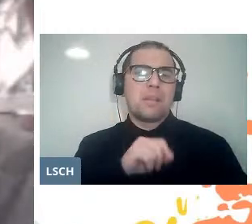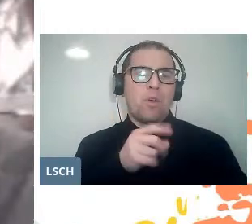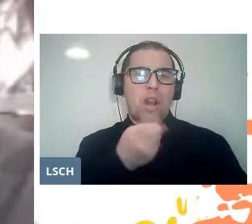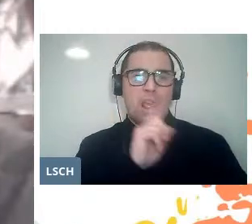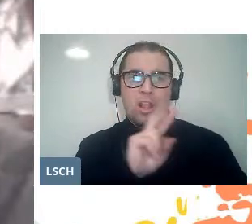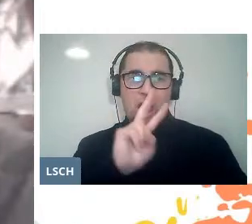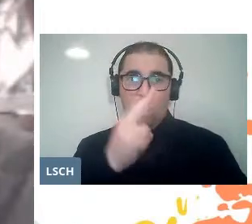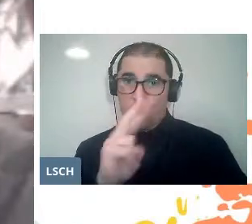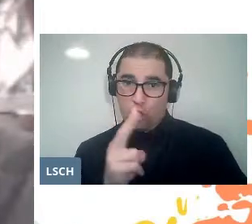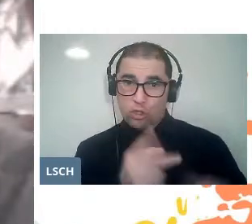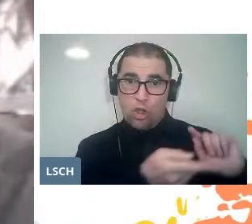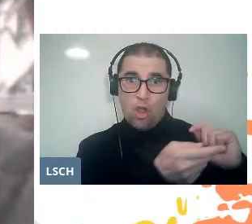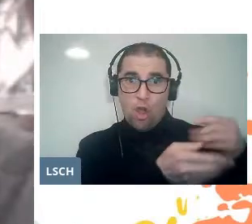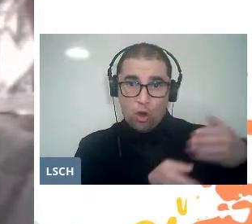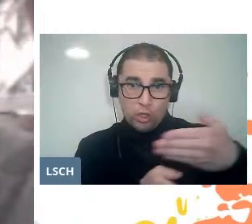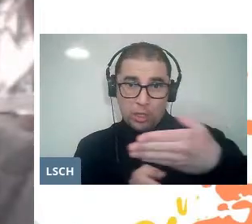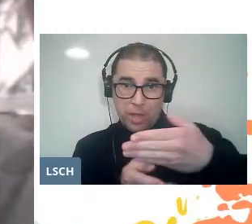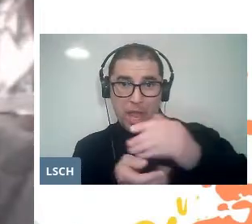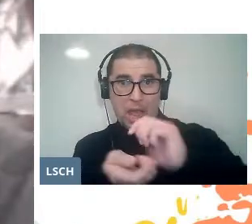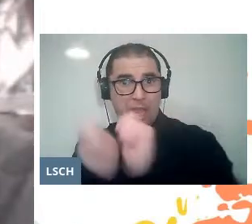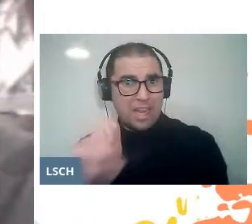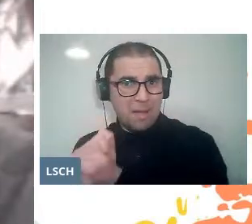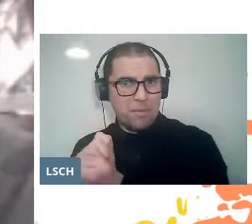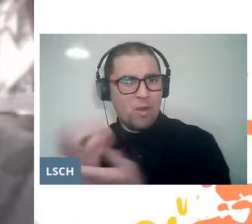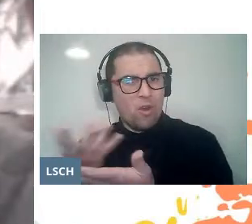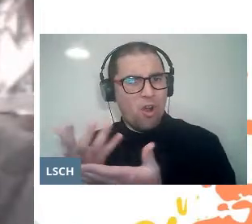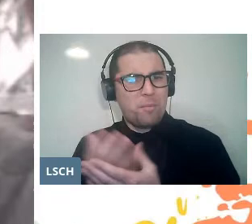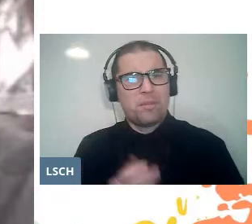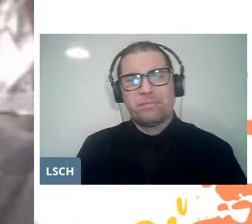as we will be able to appreciate through great composers.